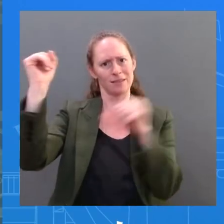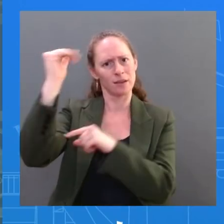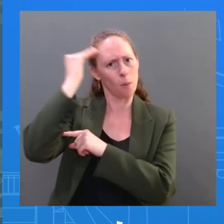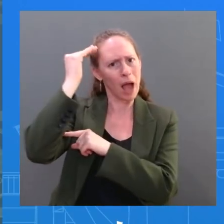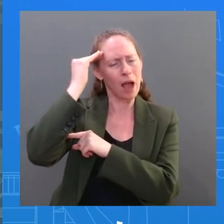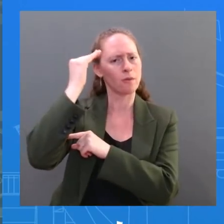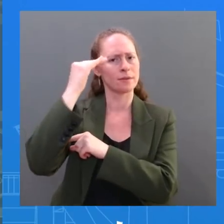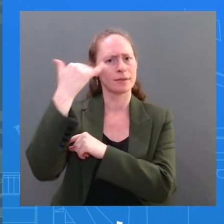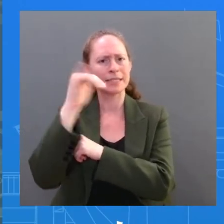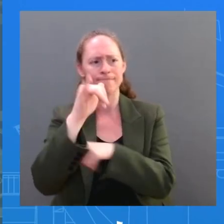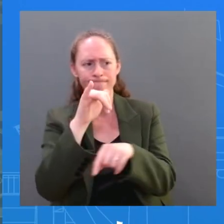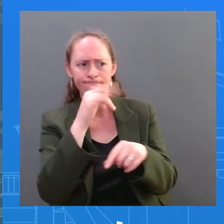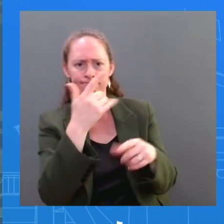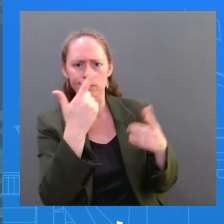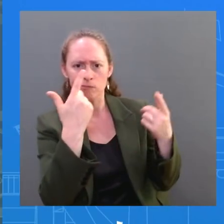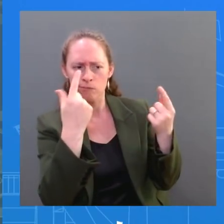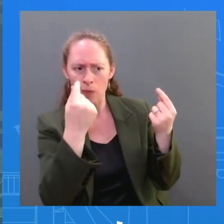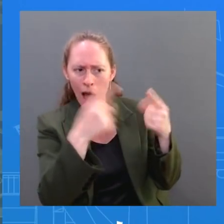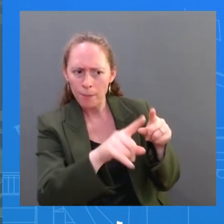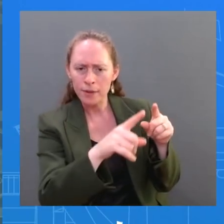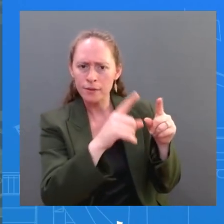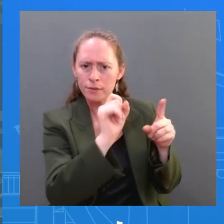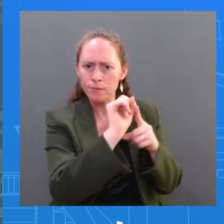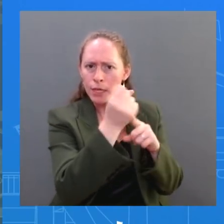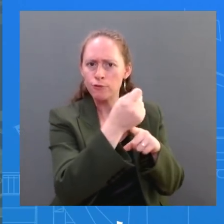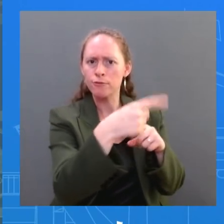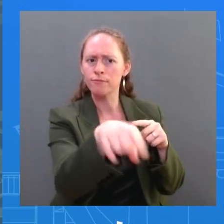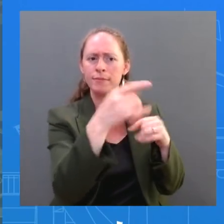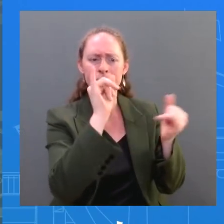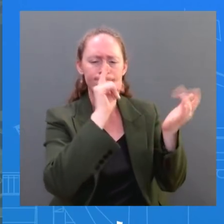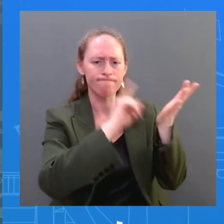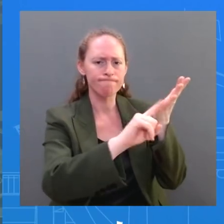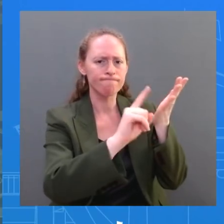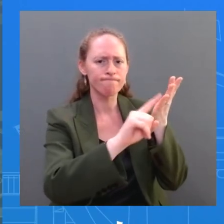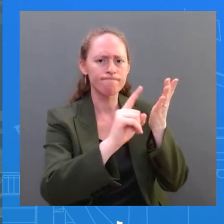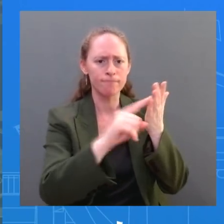many times right here at this podium. Senior American officials also continue to be